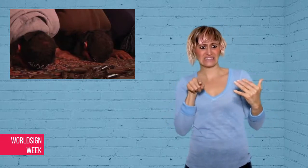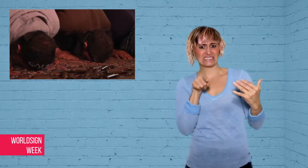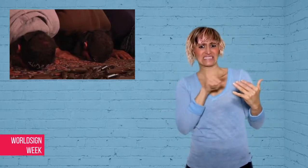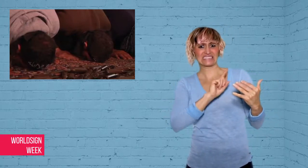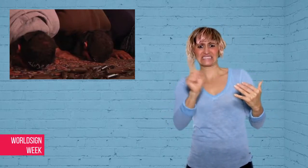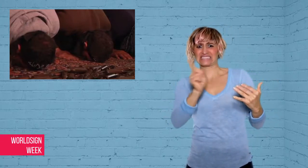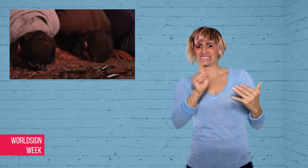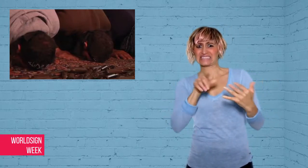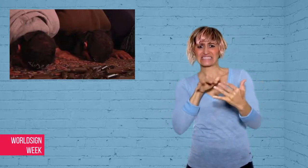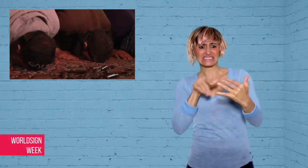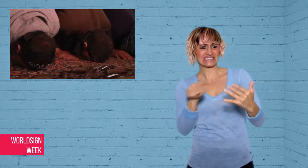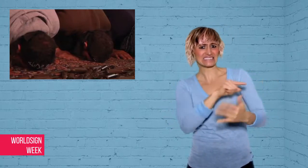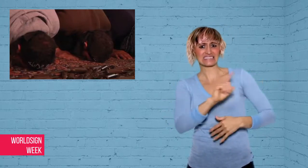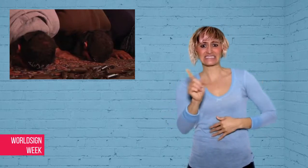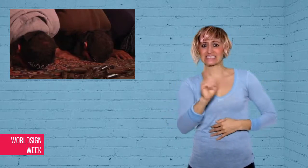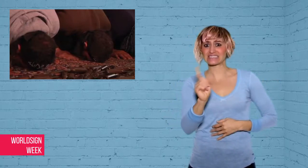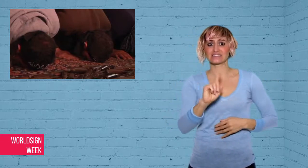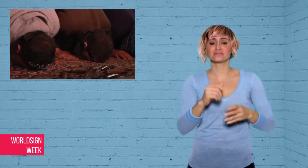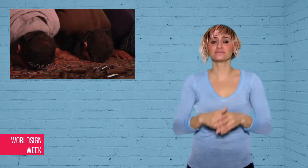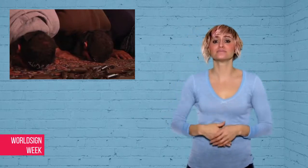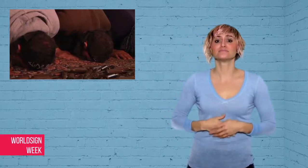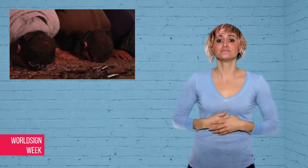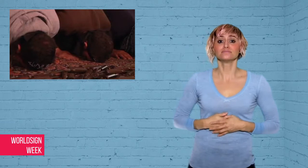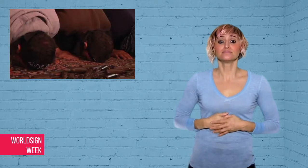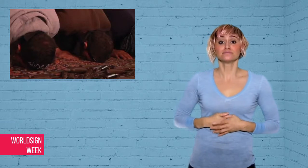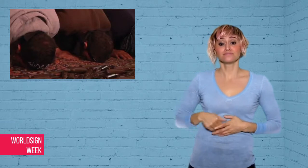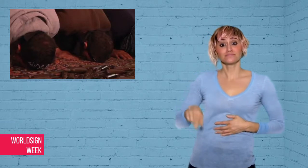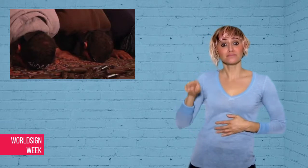in controversial wars.